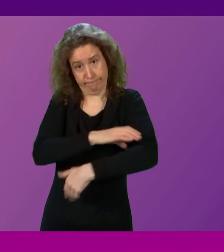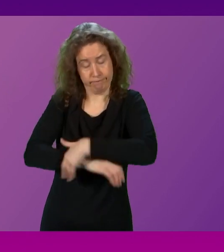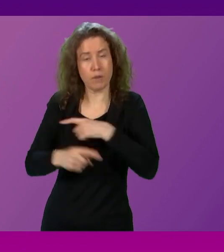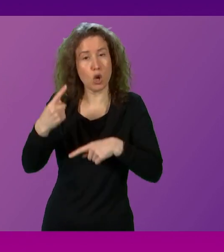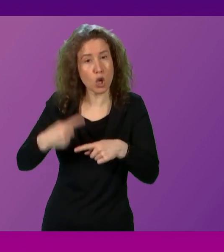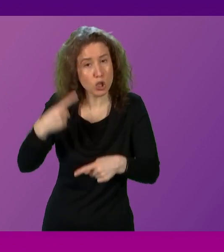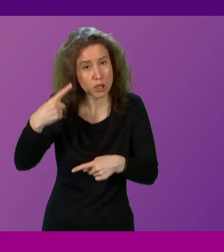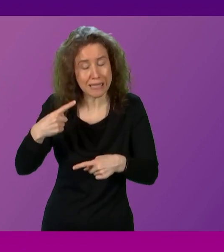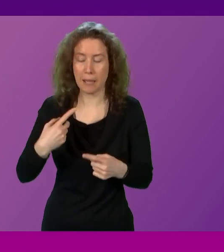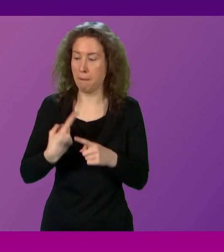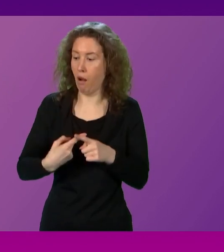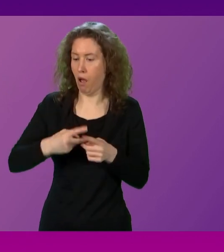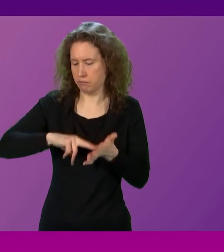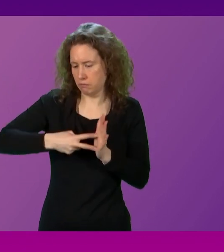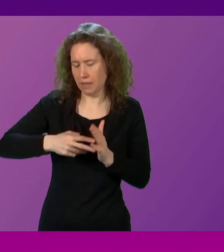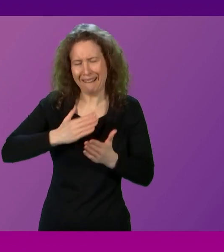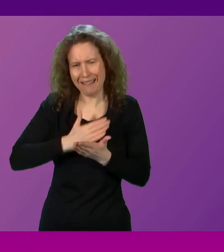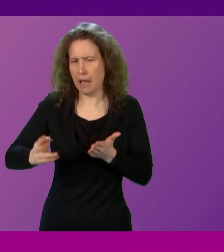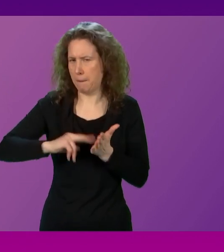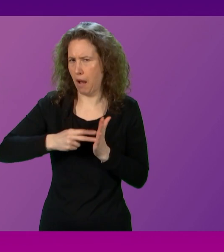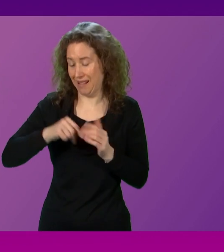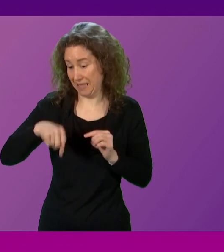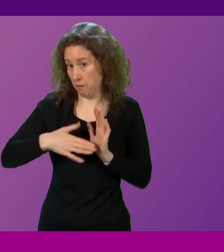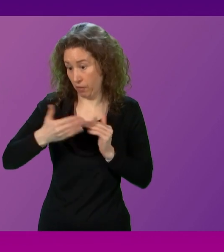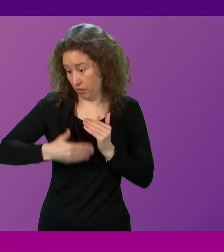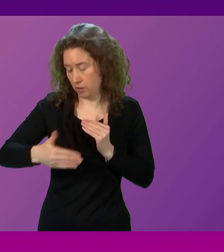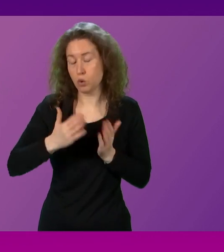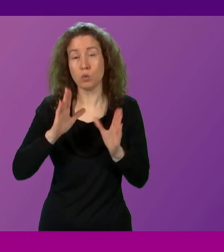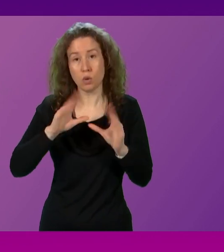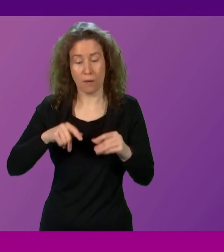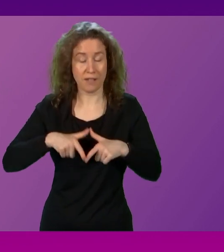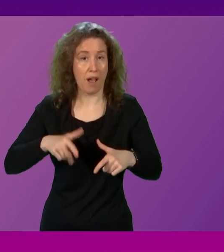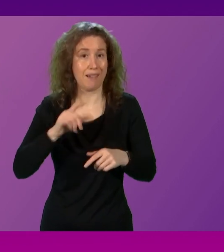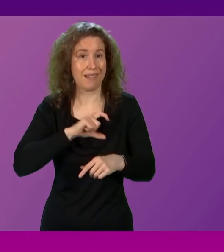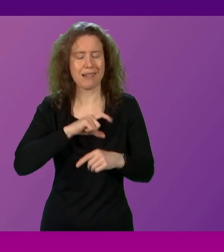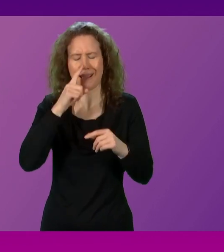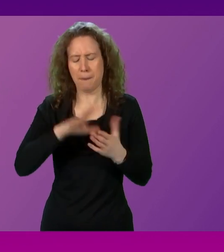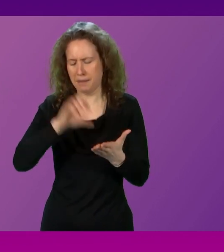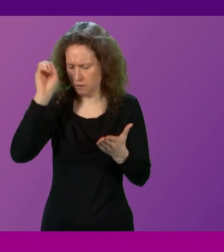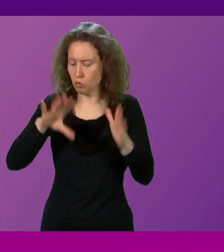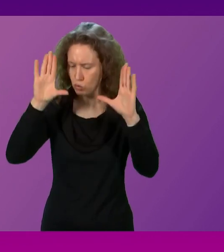out a clear plan in the next month so that cervical cancer can be eliminated in Scotland?